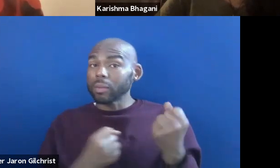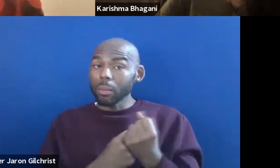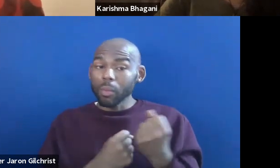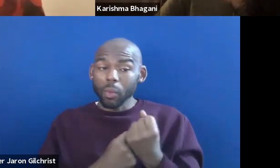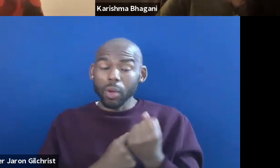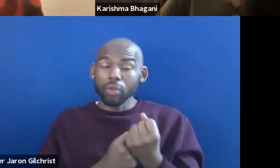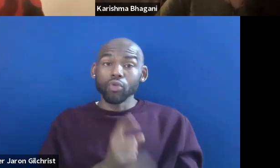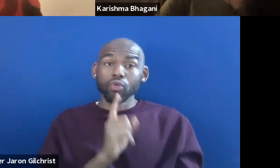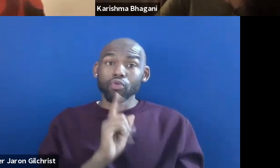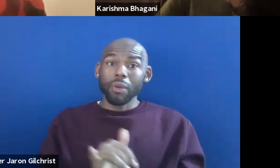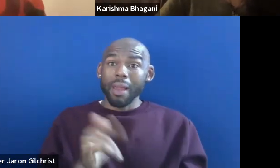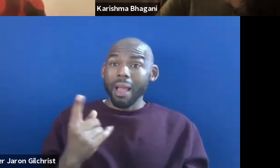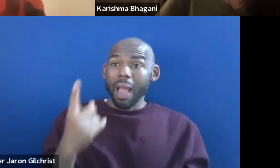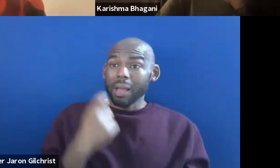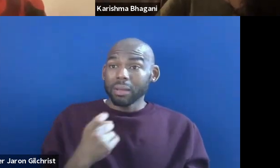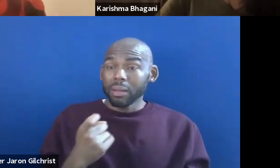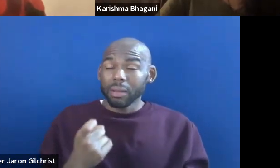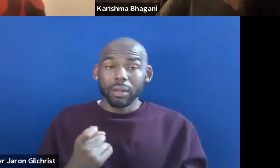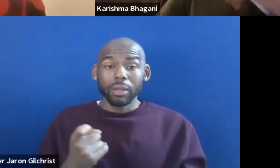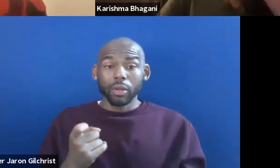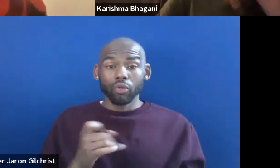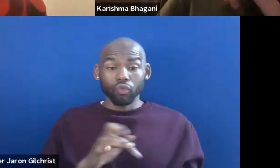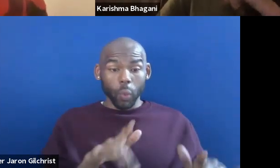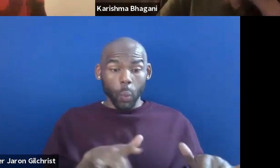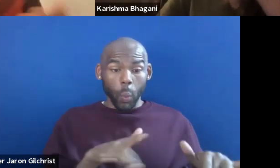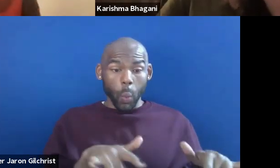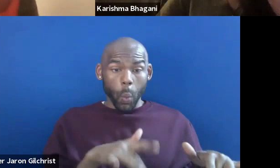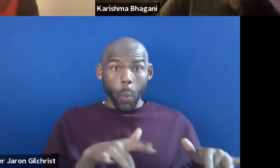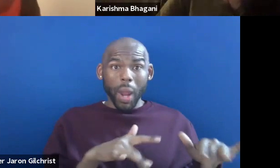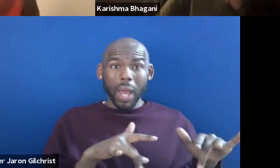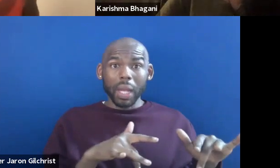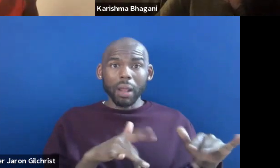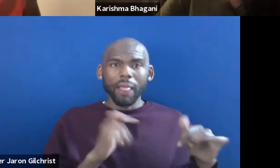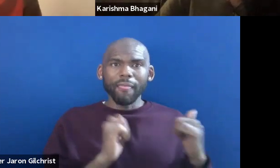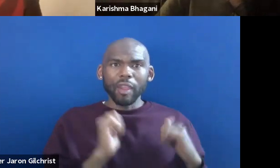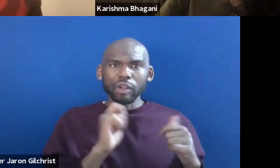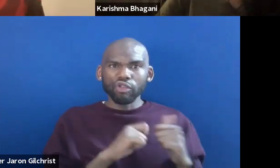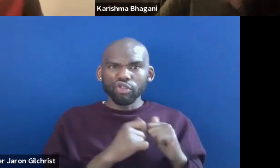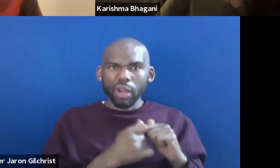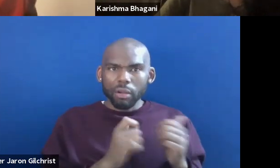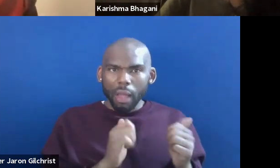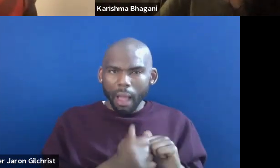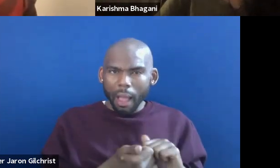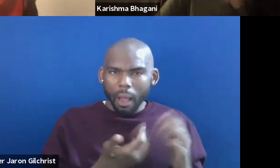what is theater when it's recorded? Where will this thing live whatever I'm doing?